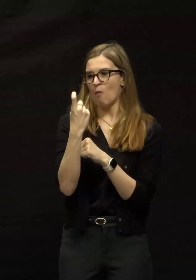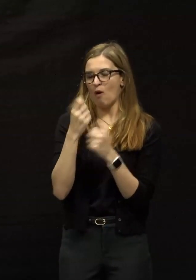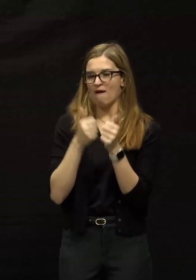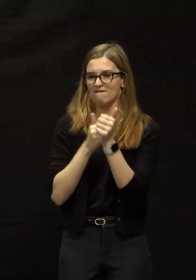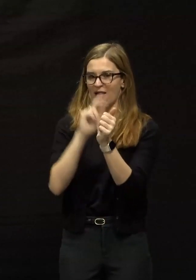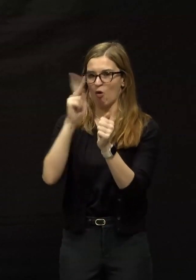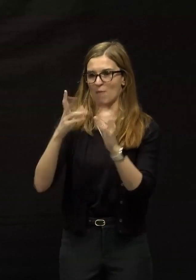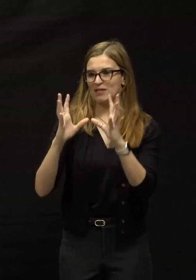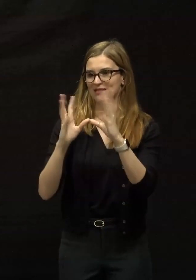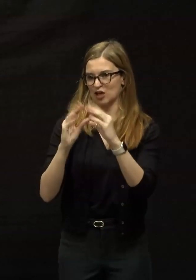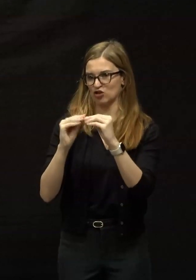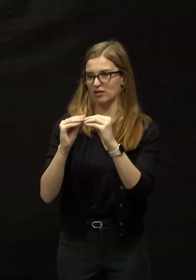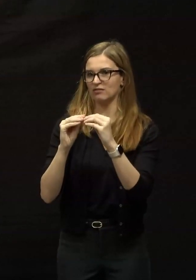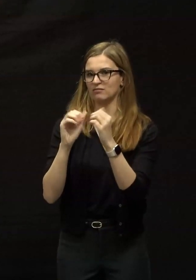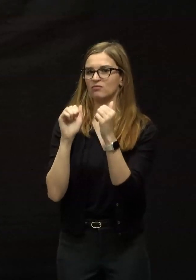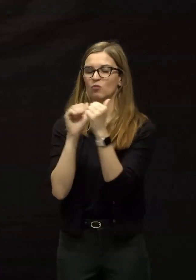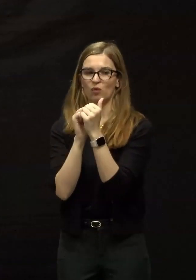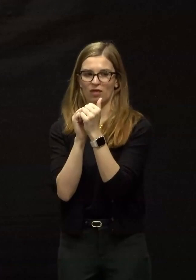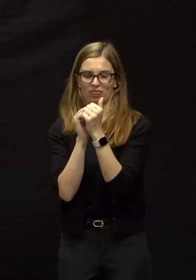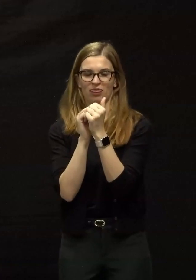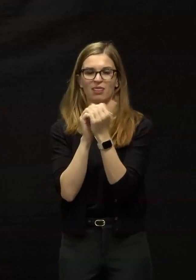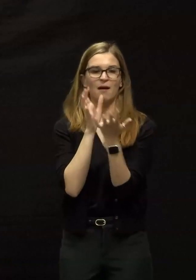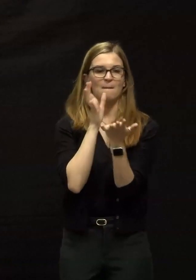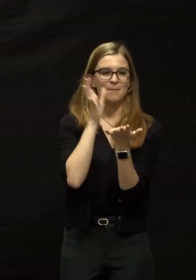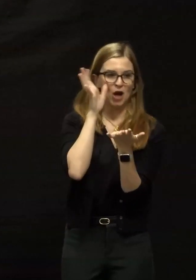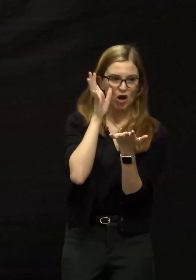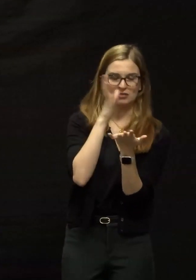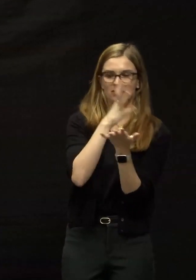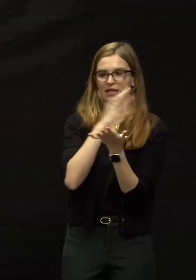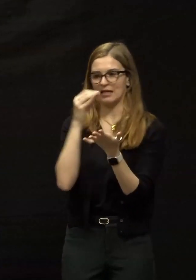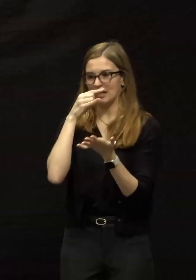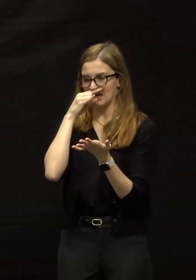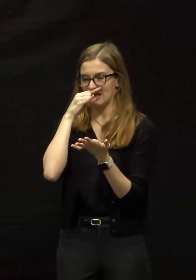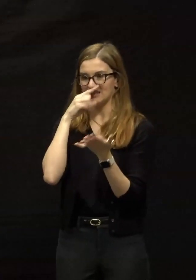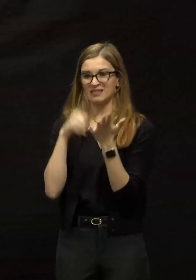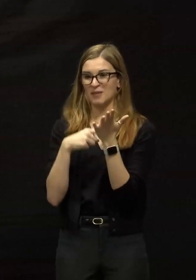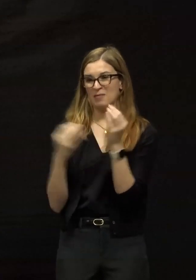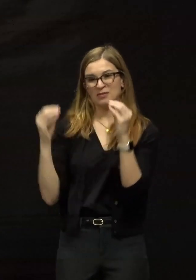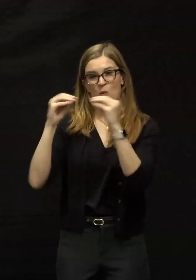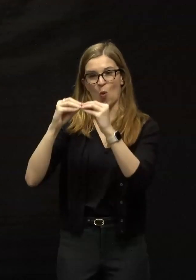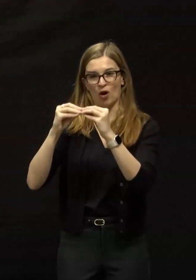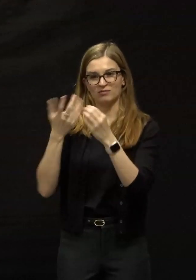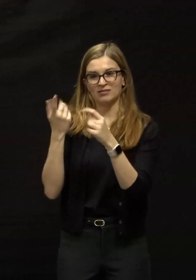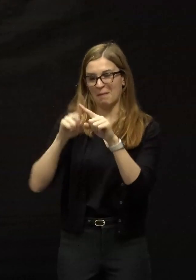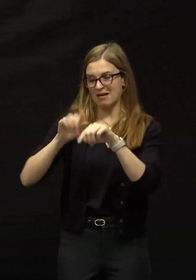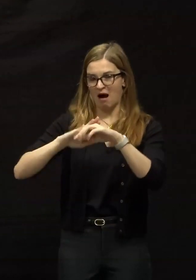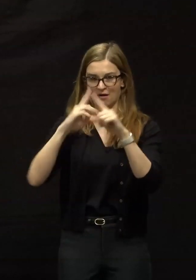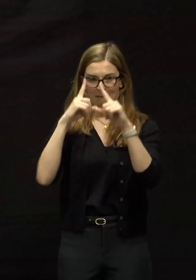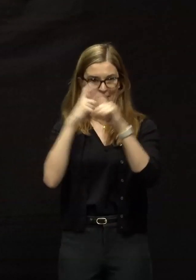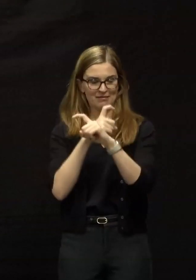We usually have at least one more follow-up meeting with the parents and the child, sometimes more,